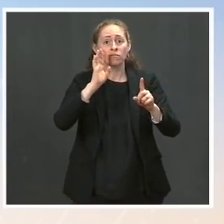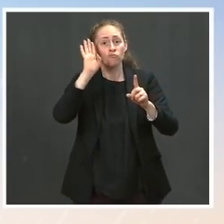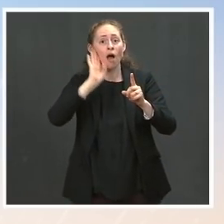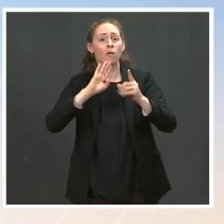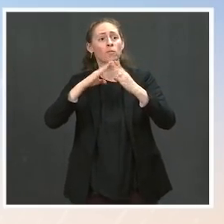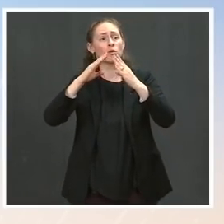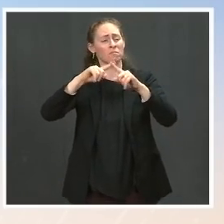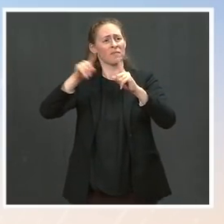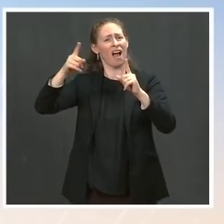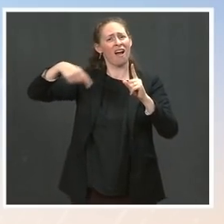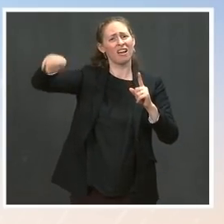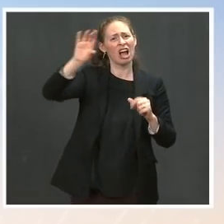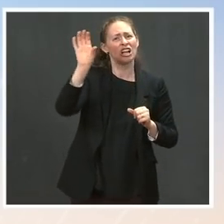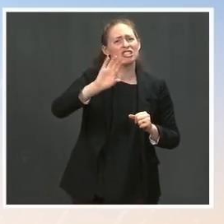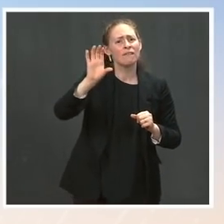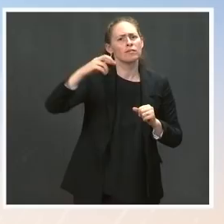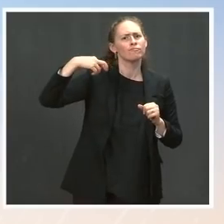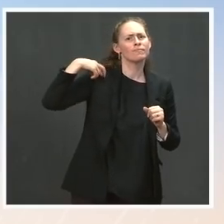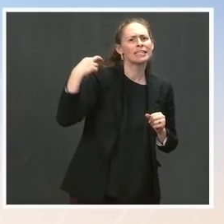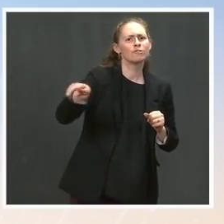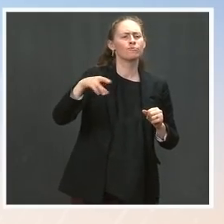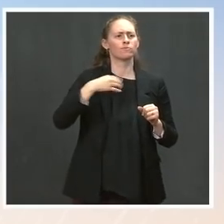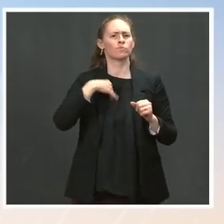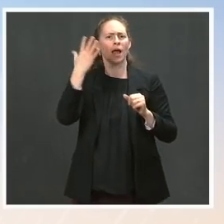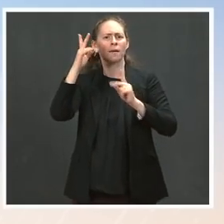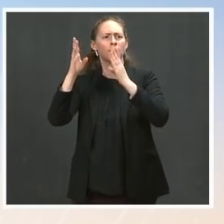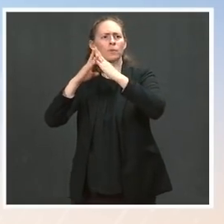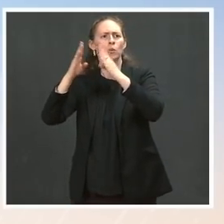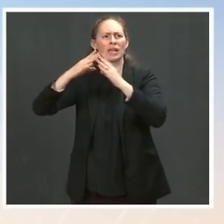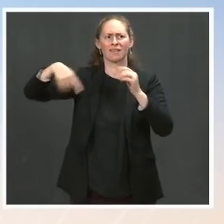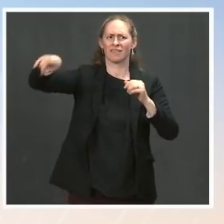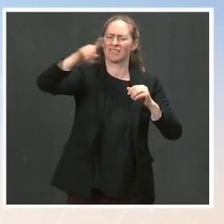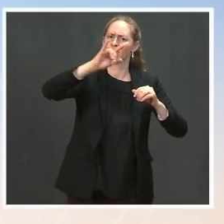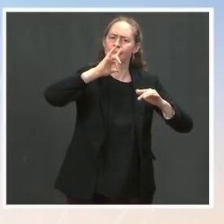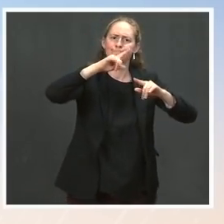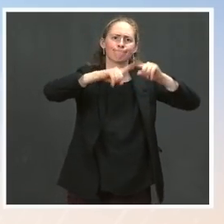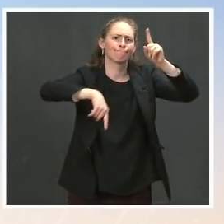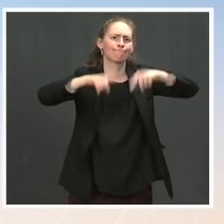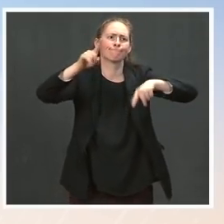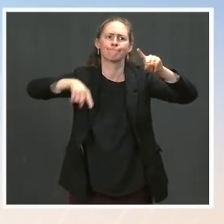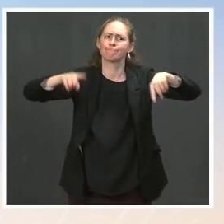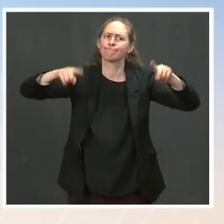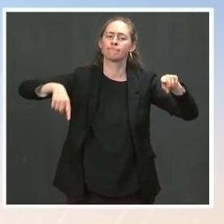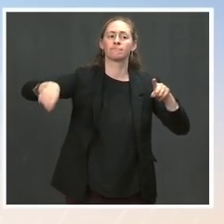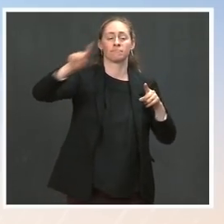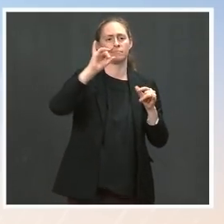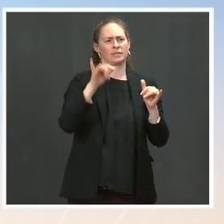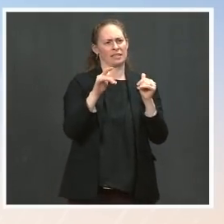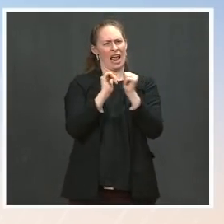It's a range of communities around the country. What we've found to be most effective is to work with these local organizations --